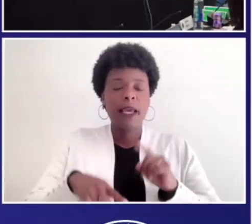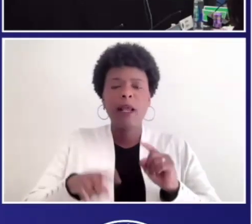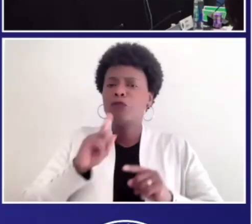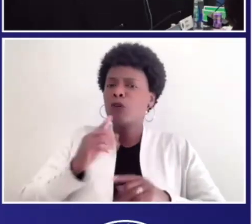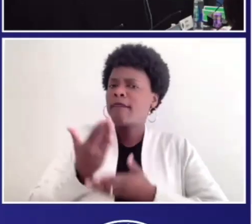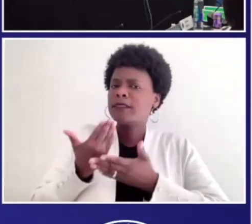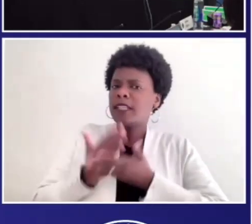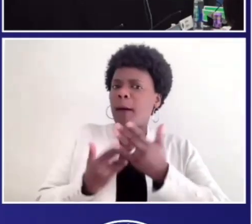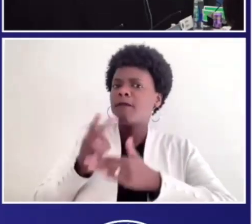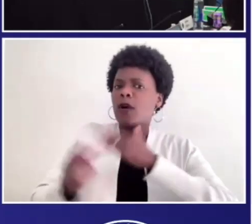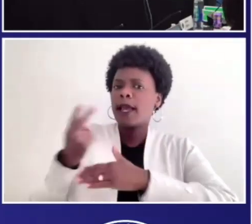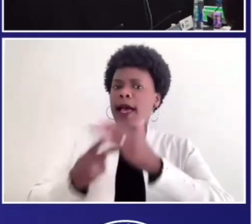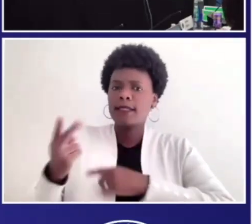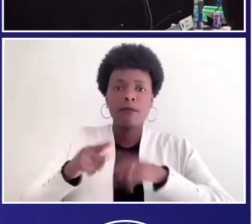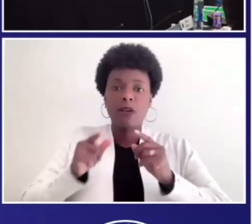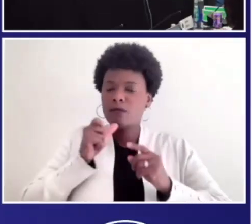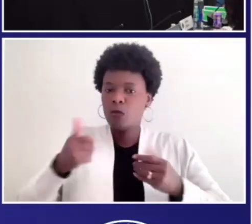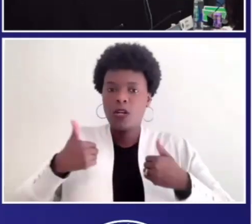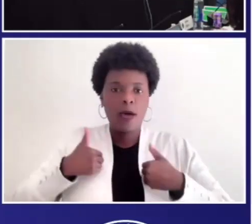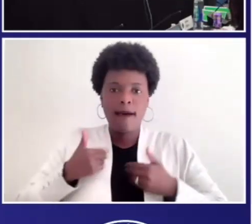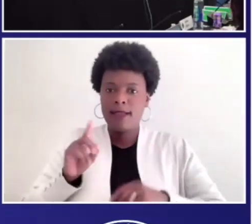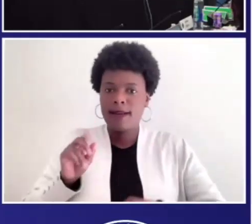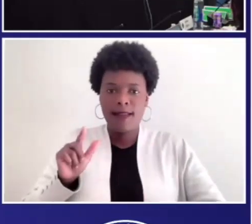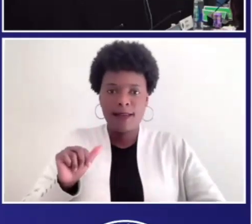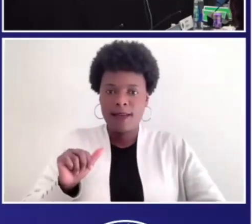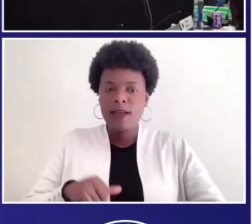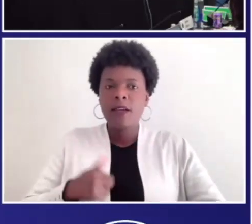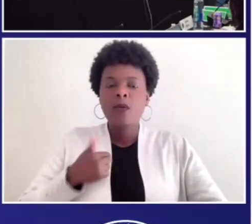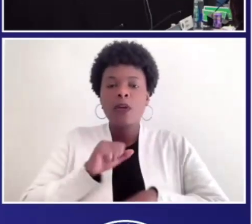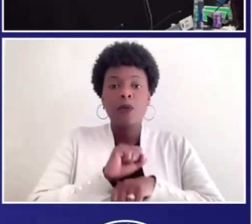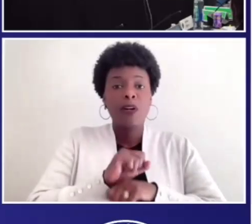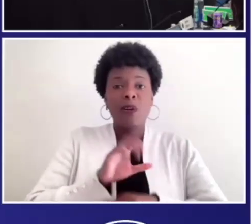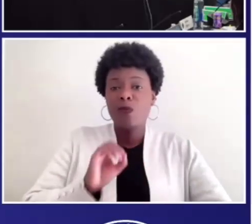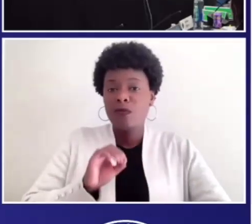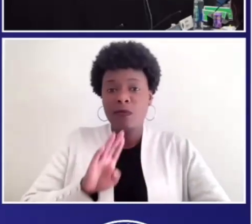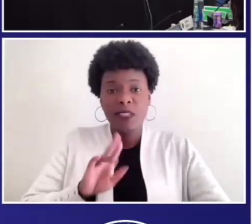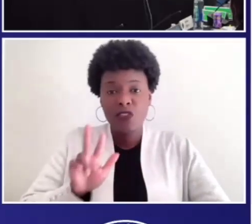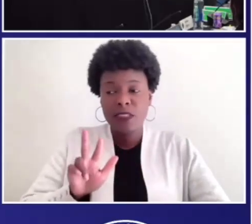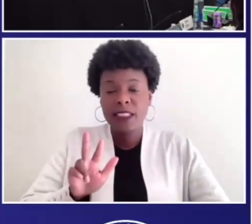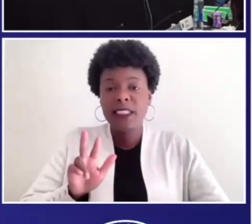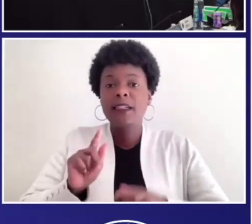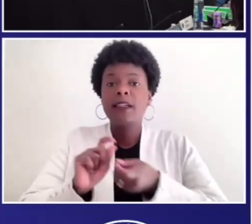but we don't have that data available. We have been working on the OBBB changes